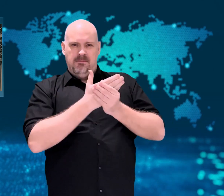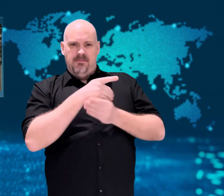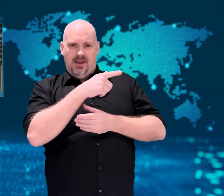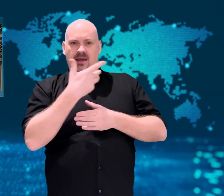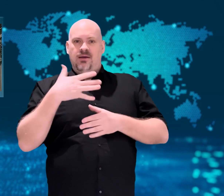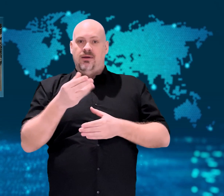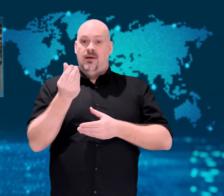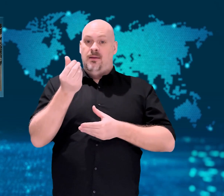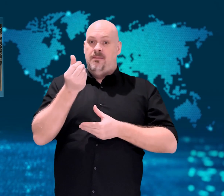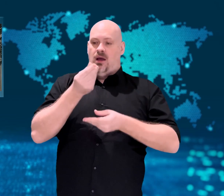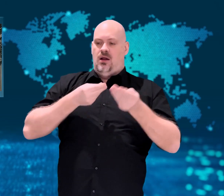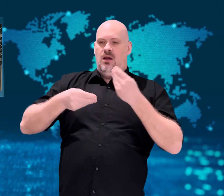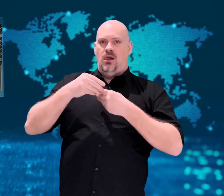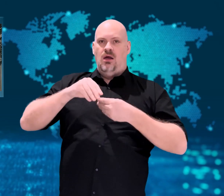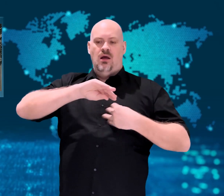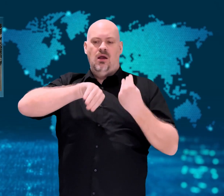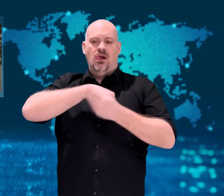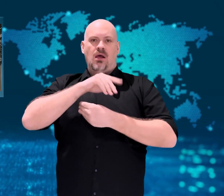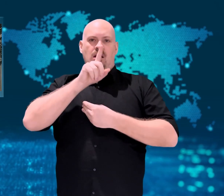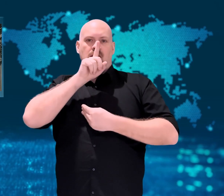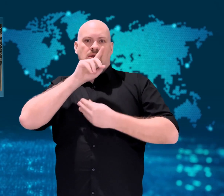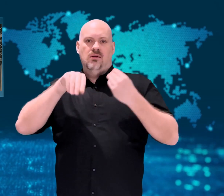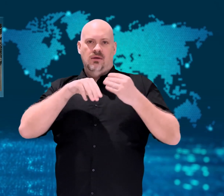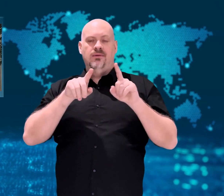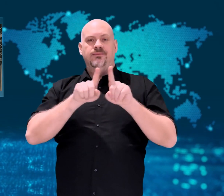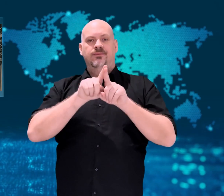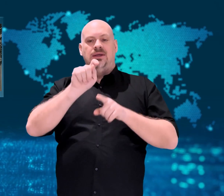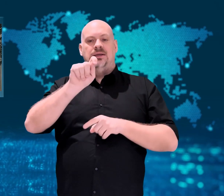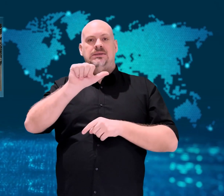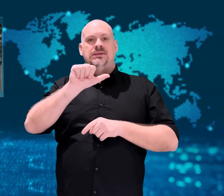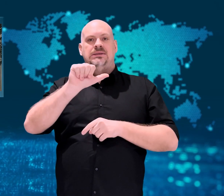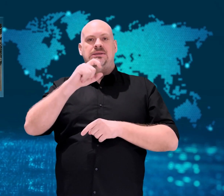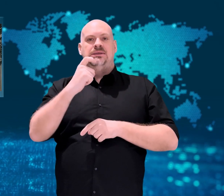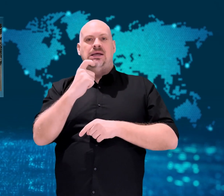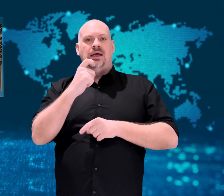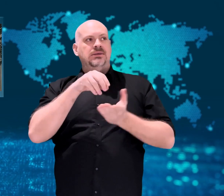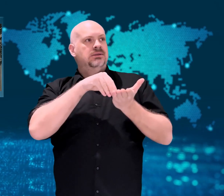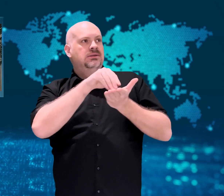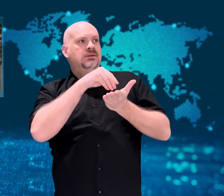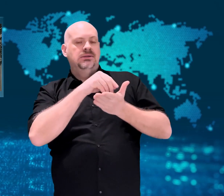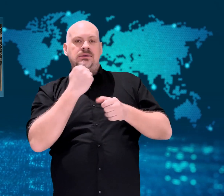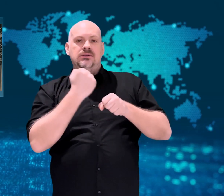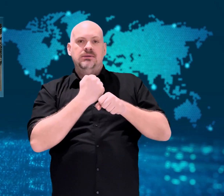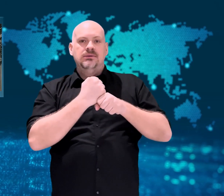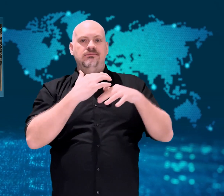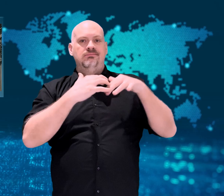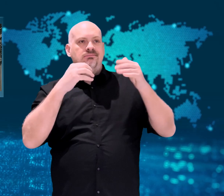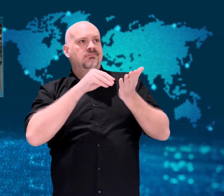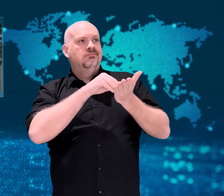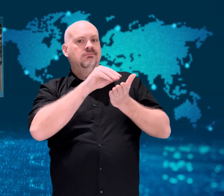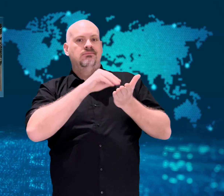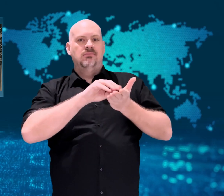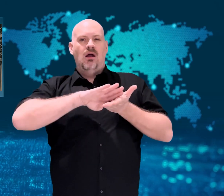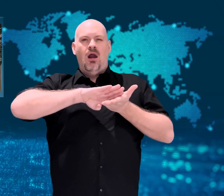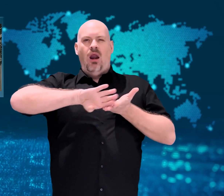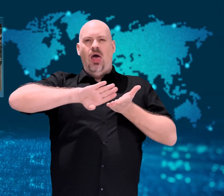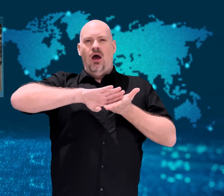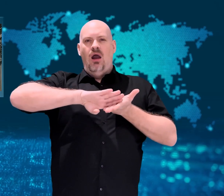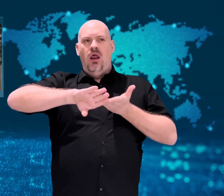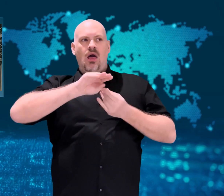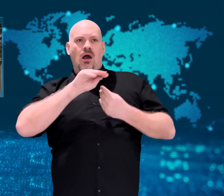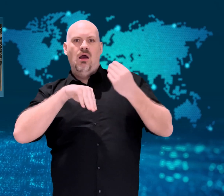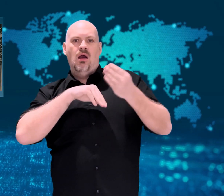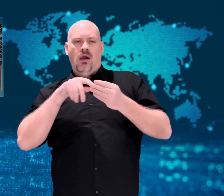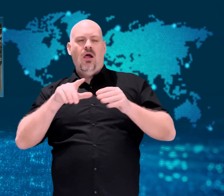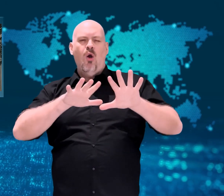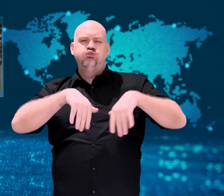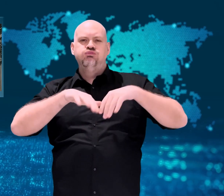The leak is one of the biggest scandals involving a bank,